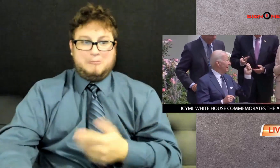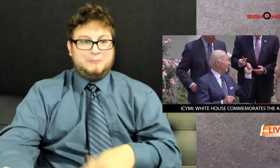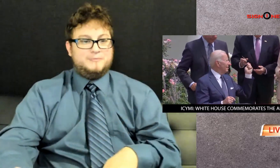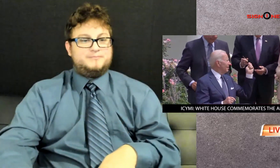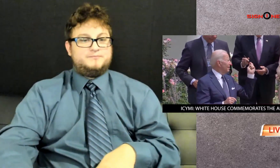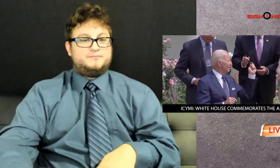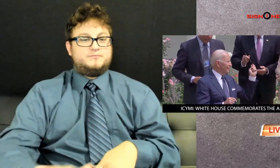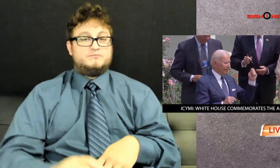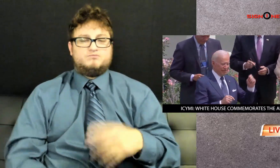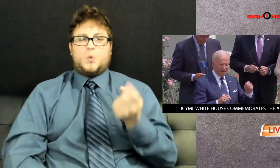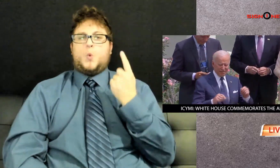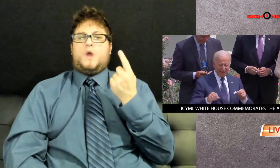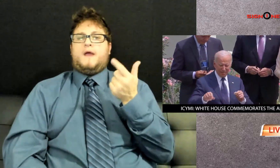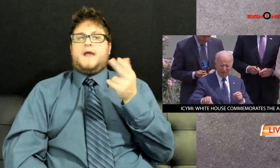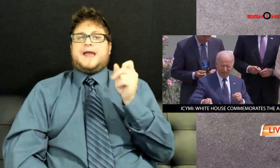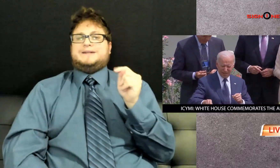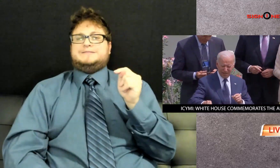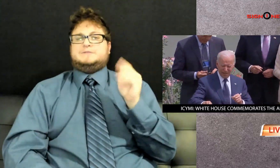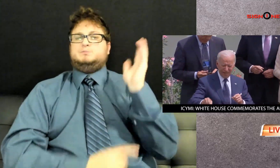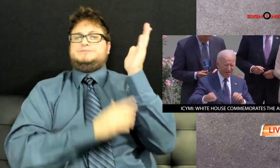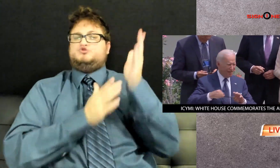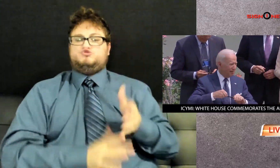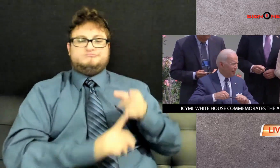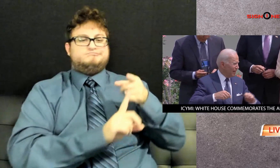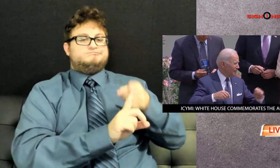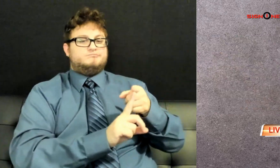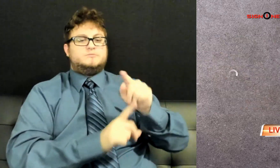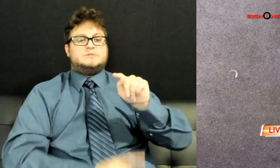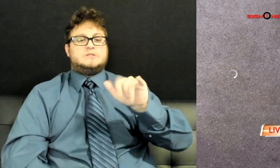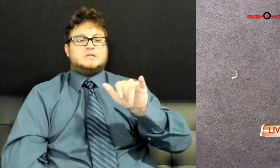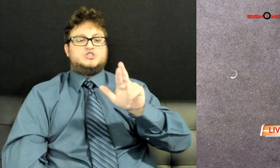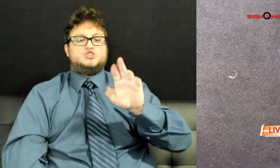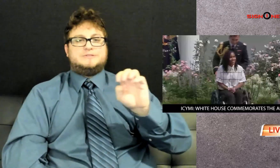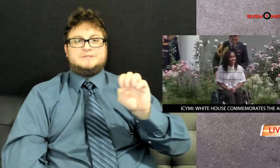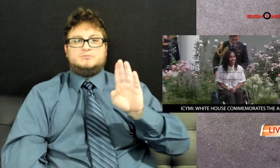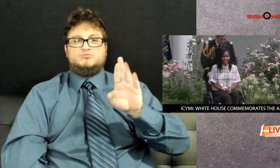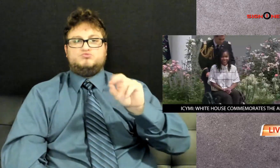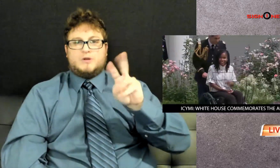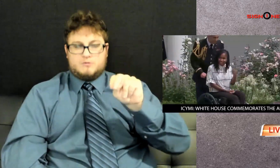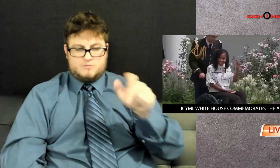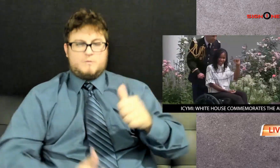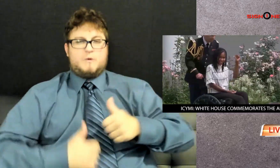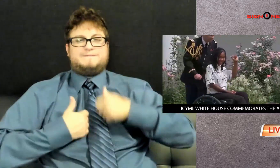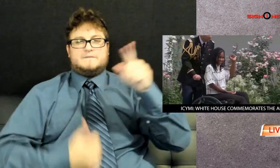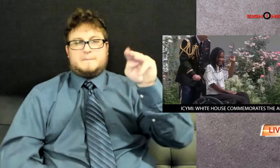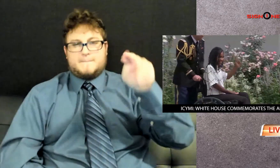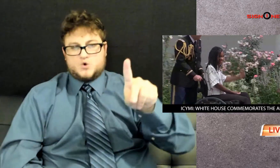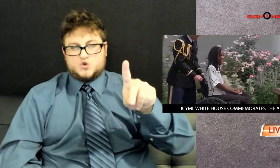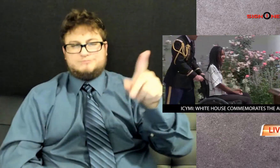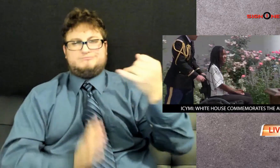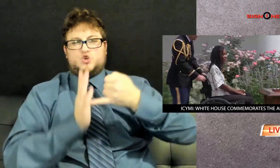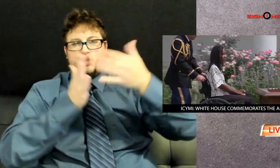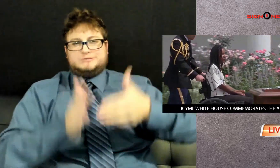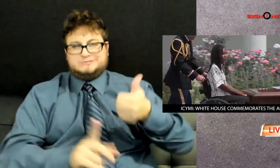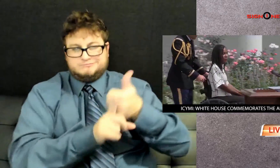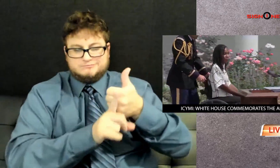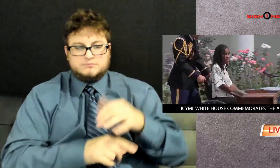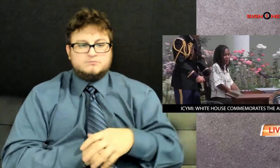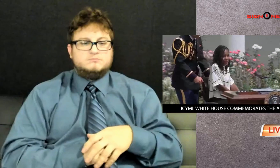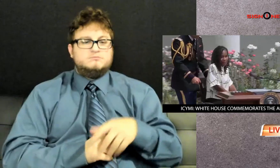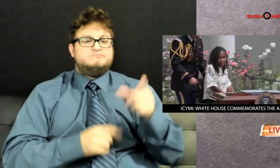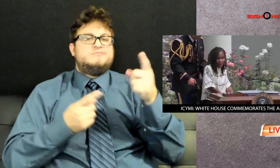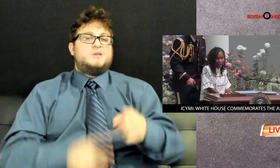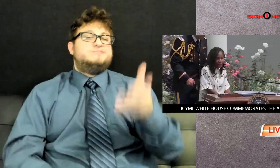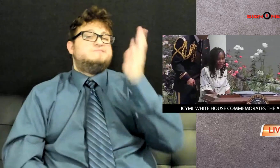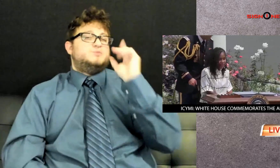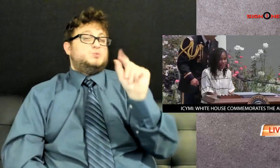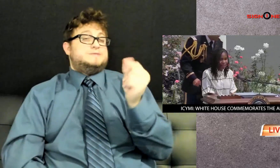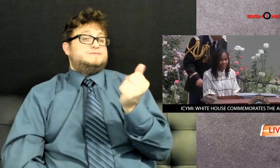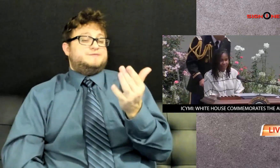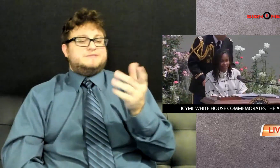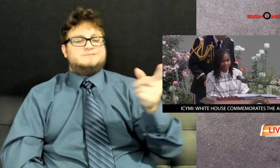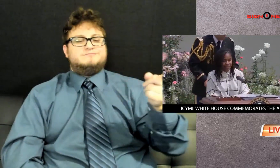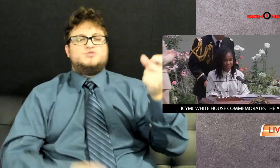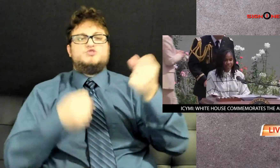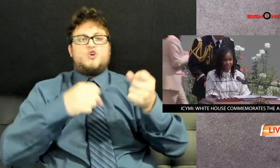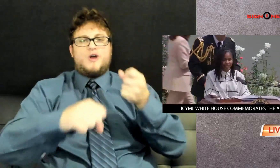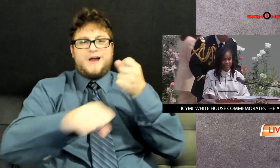Disabilities Act one of the guest speakers was Tyree Brown a Maryland artist who was